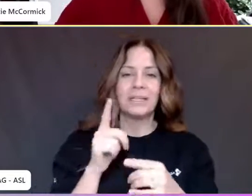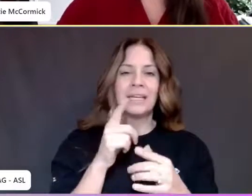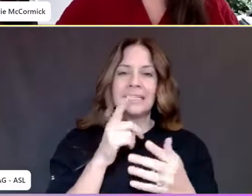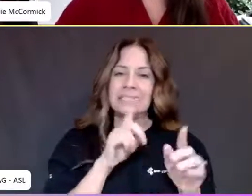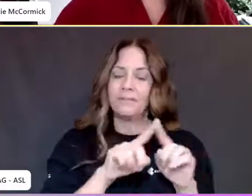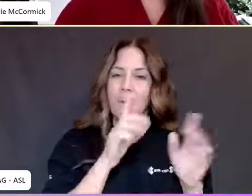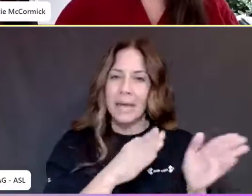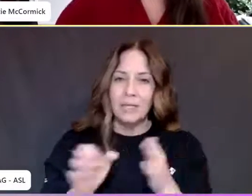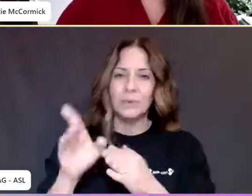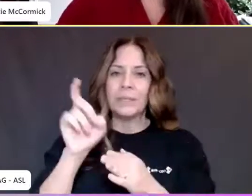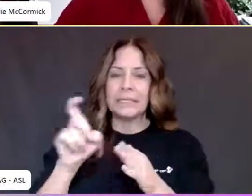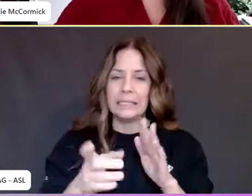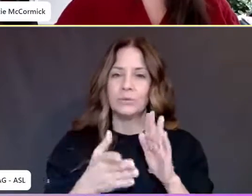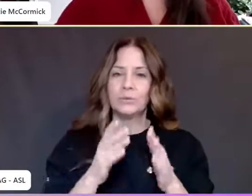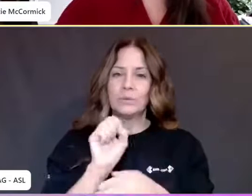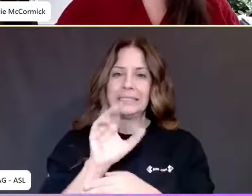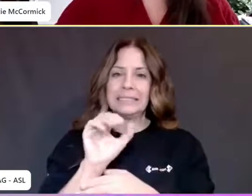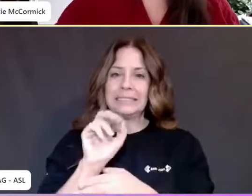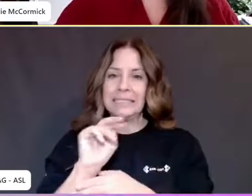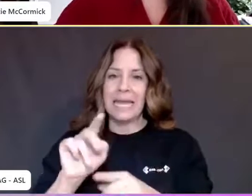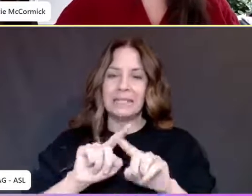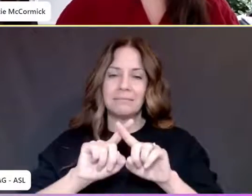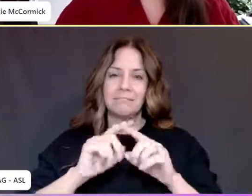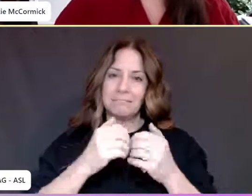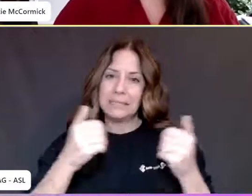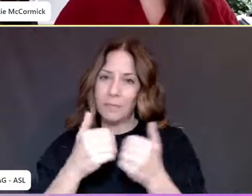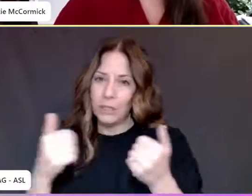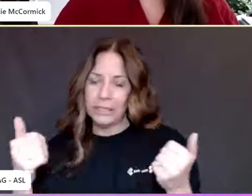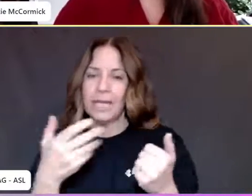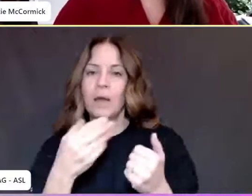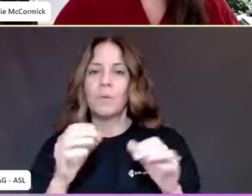[Katie McCormick] We may add further states to our X scan